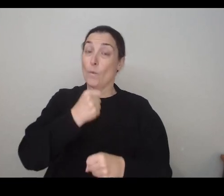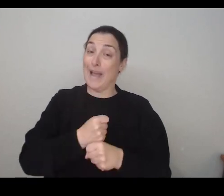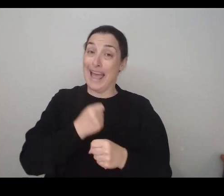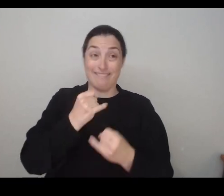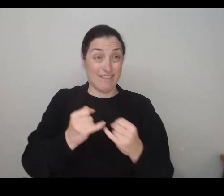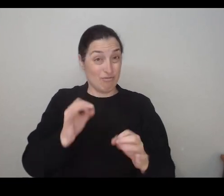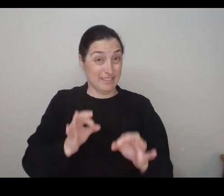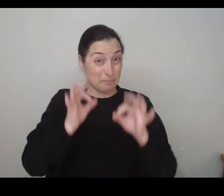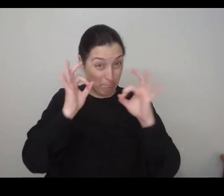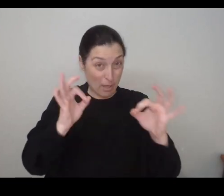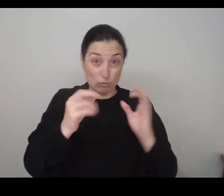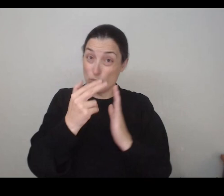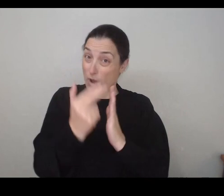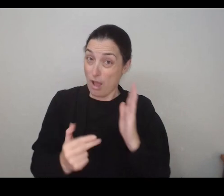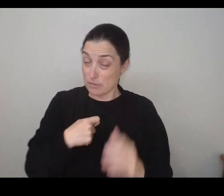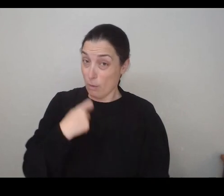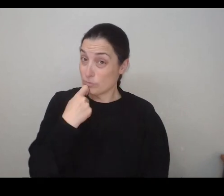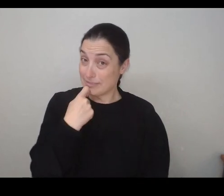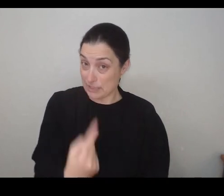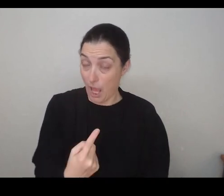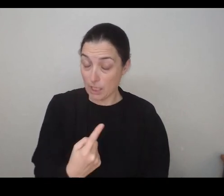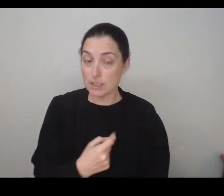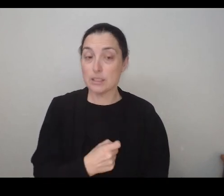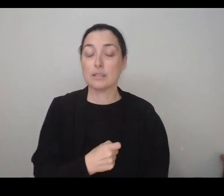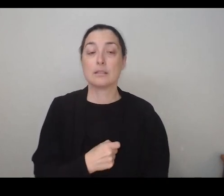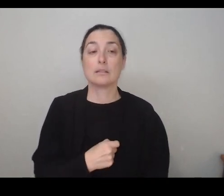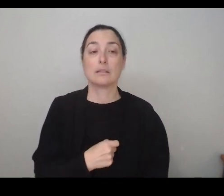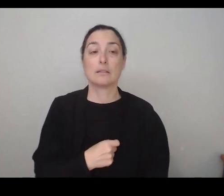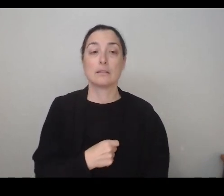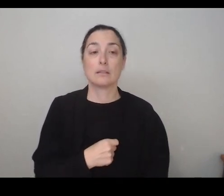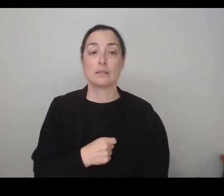and, for example, what we call it primitivism,